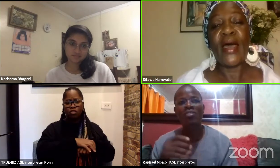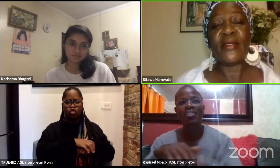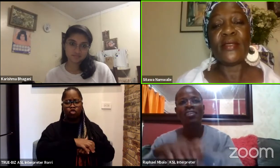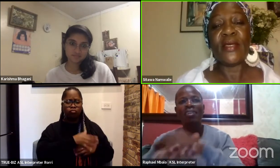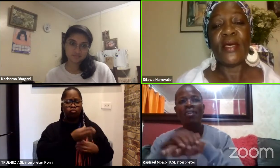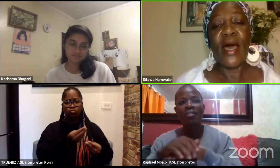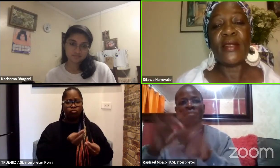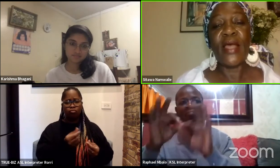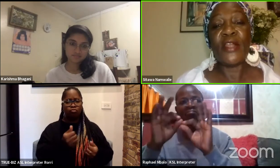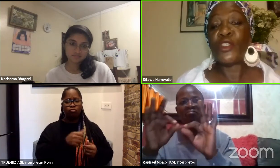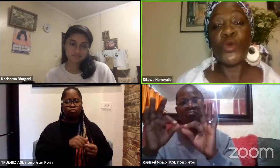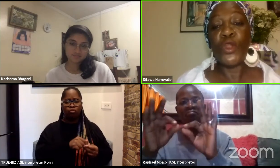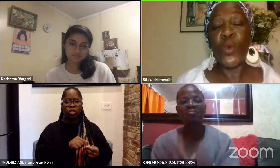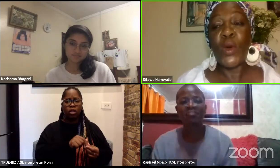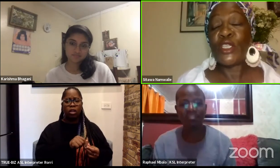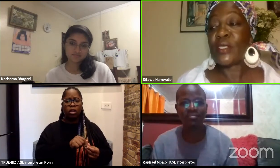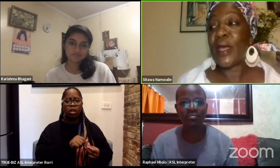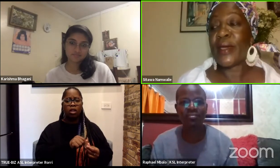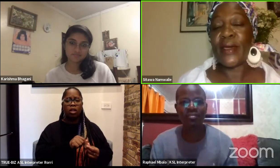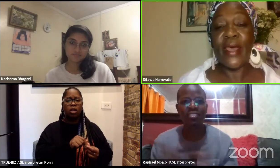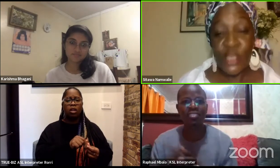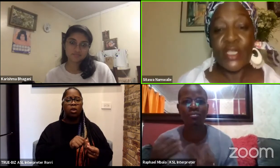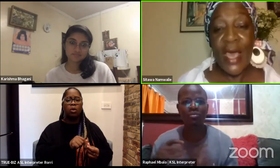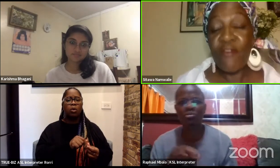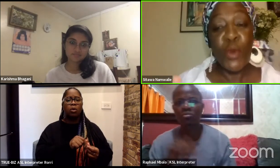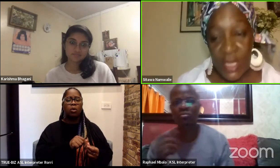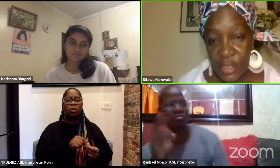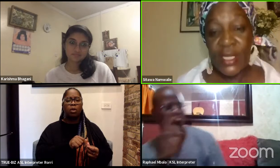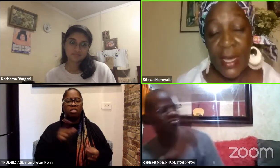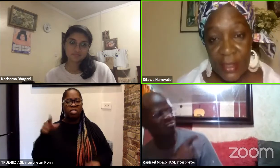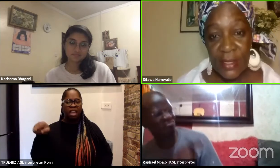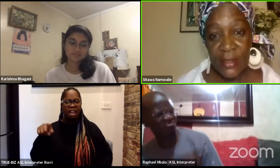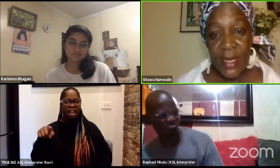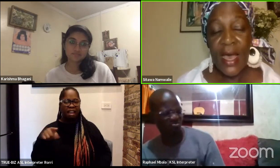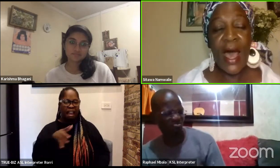and so everybody just hated us and they would go for us.